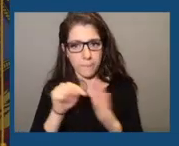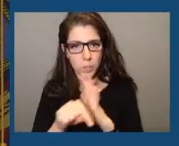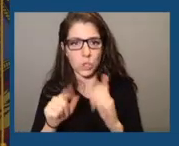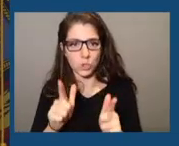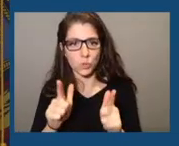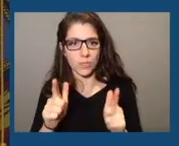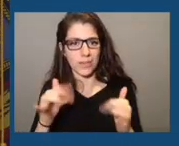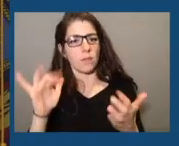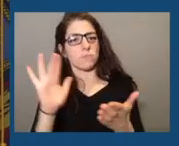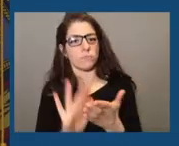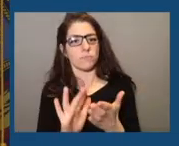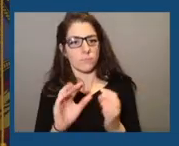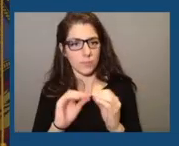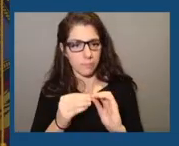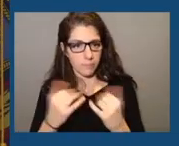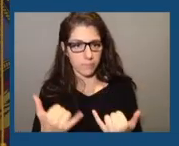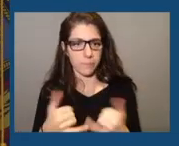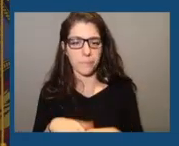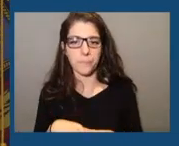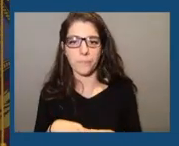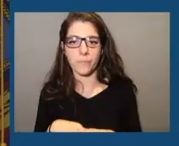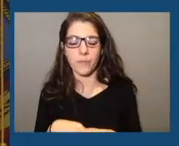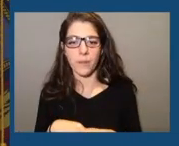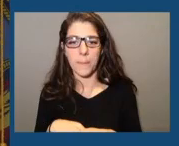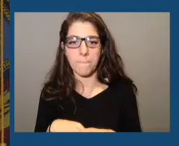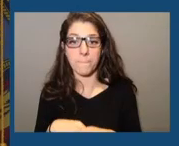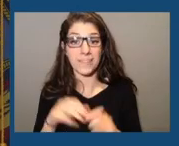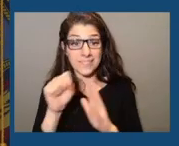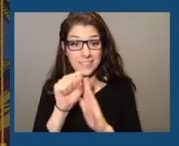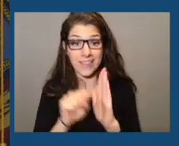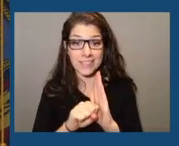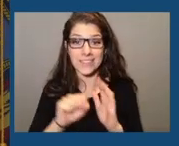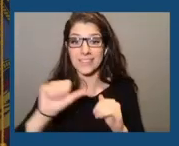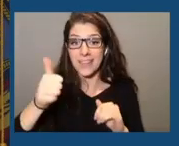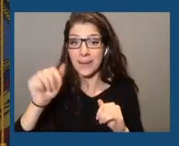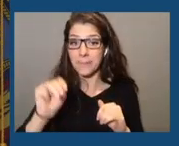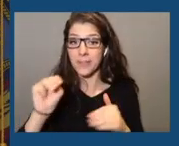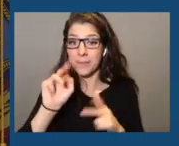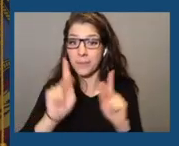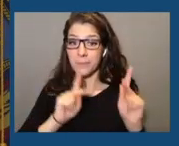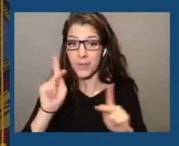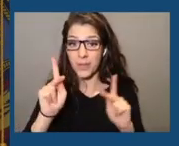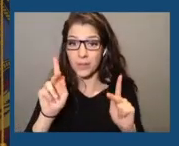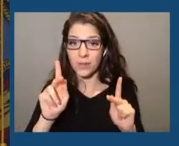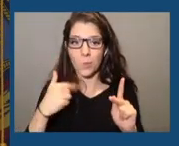and among the populous states in our nation, over 10 million people, we have the lowest homicide rate,